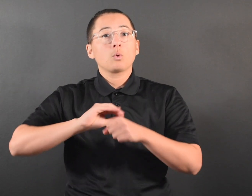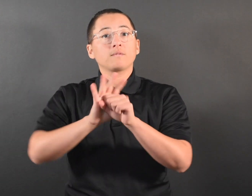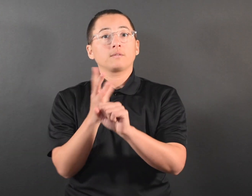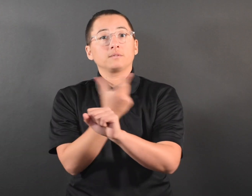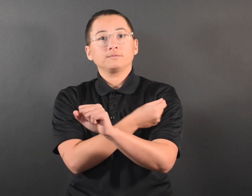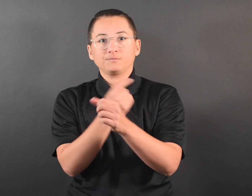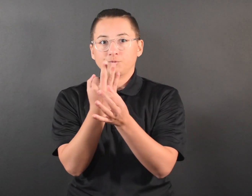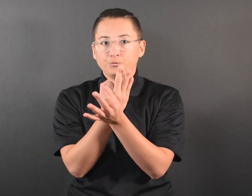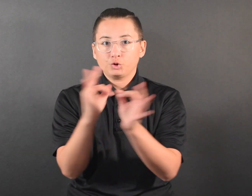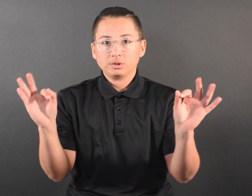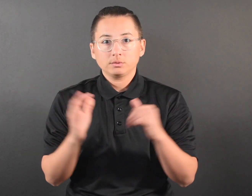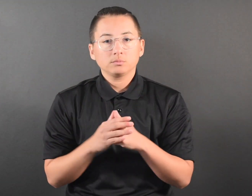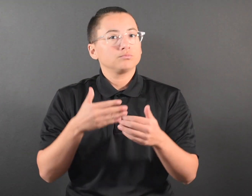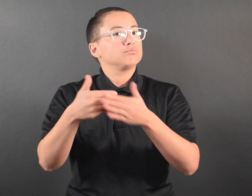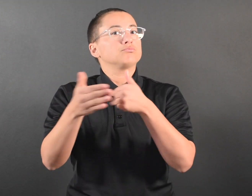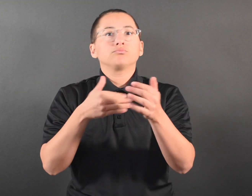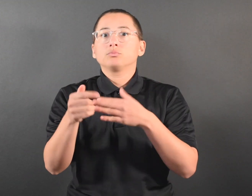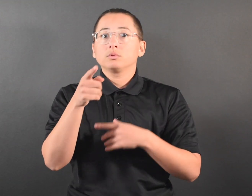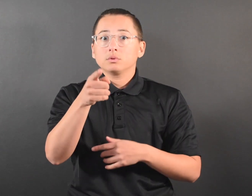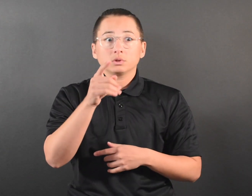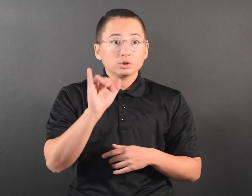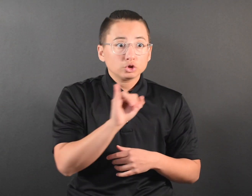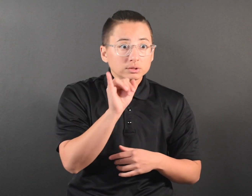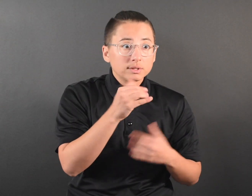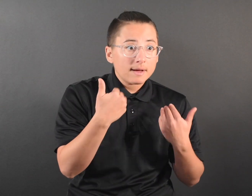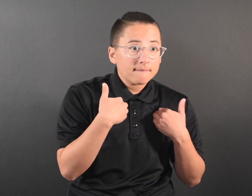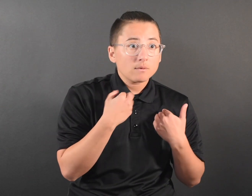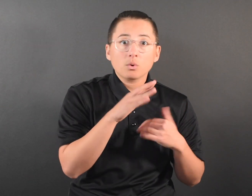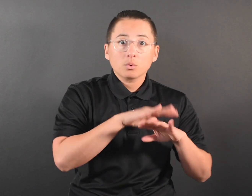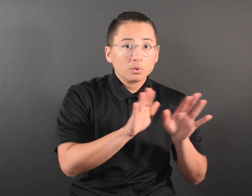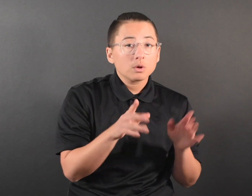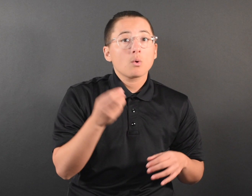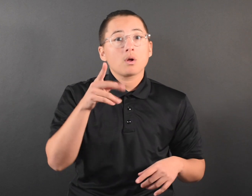The COVID-19 vaccines is free. No matter your insurance or